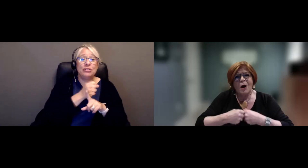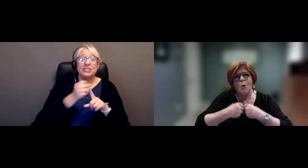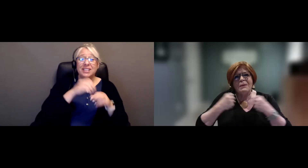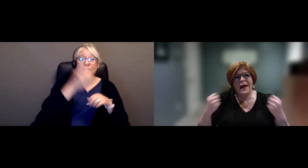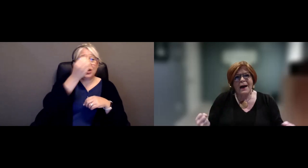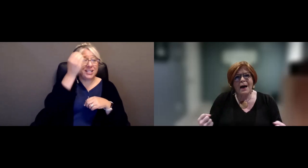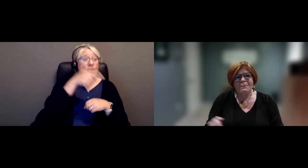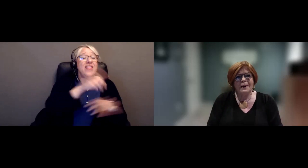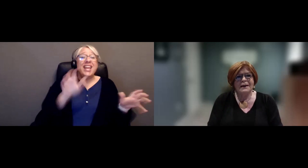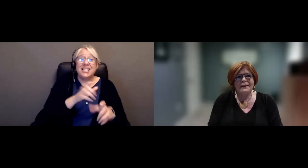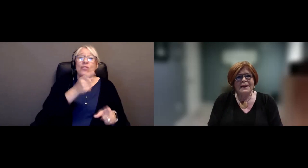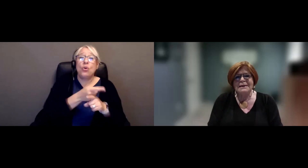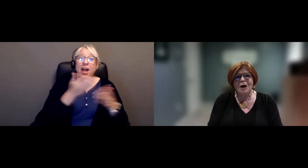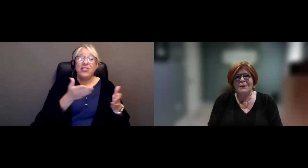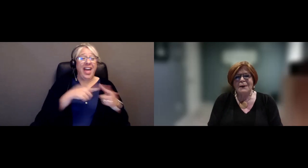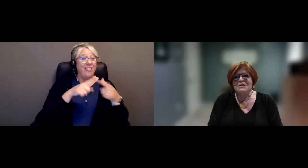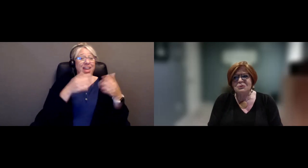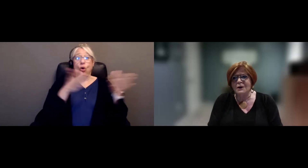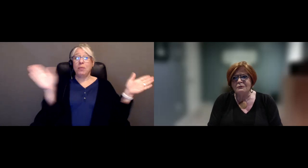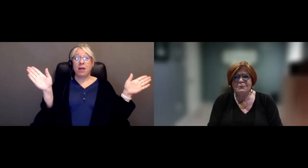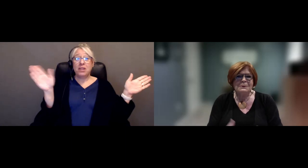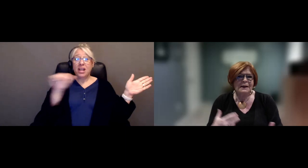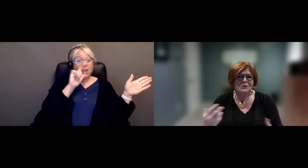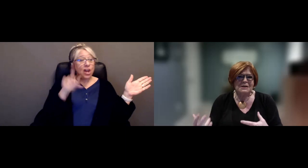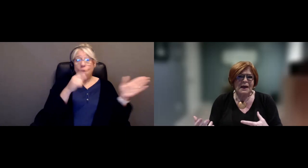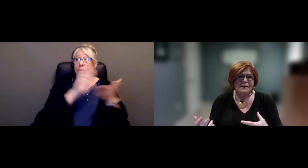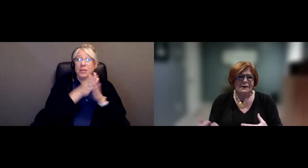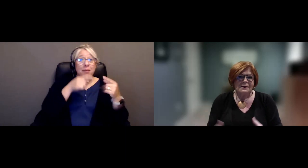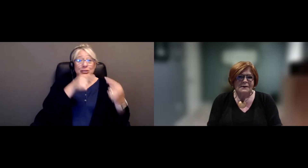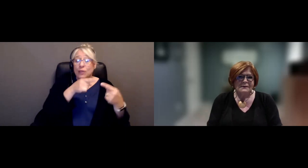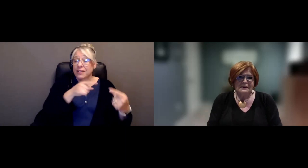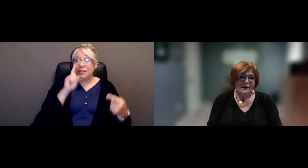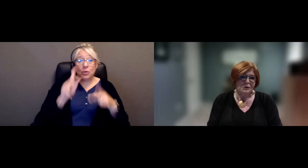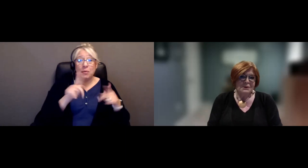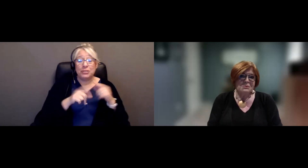they opened that up, and it then did not become a struggle for people to understand that elder abuse